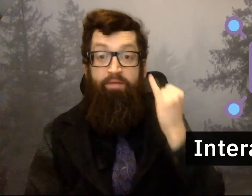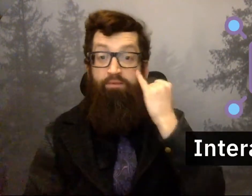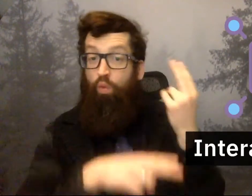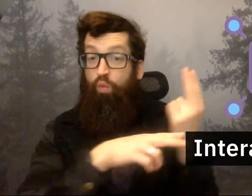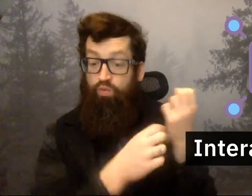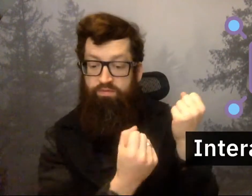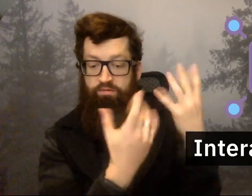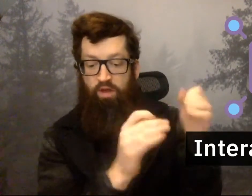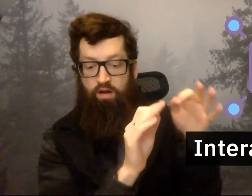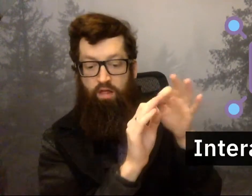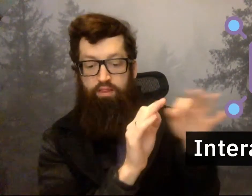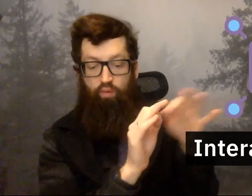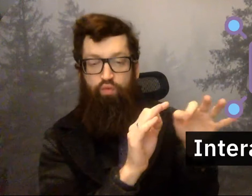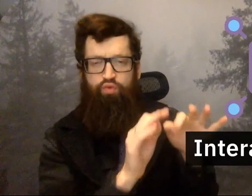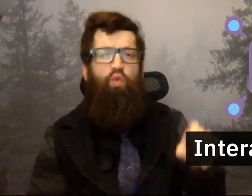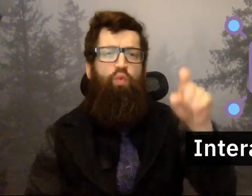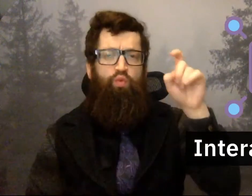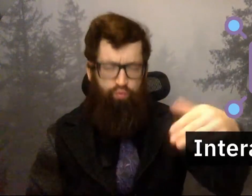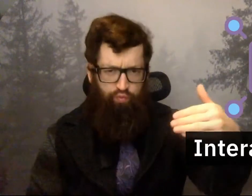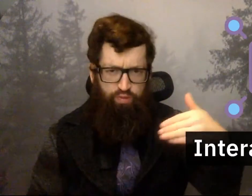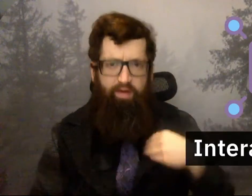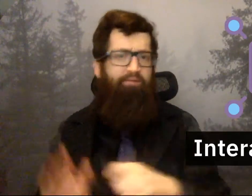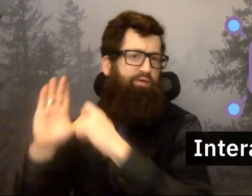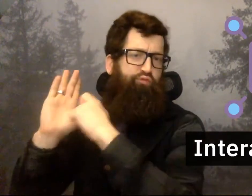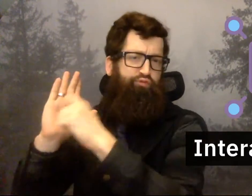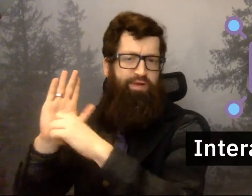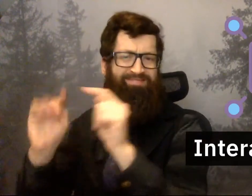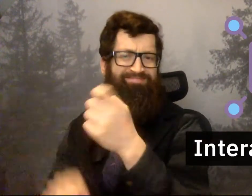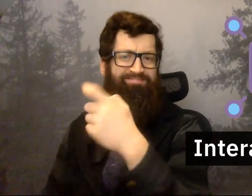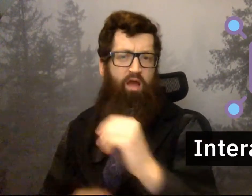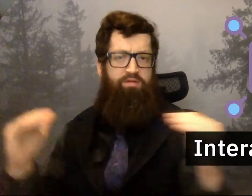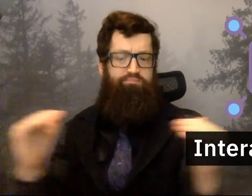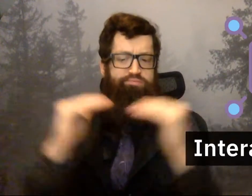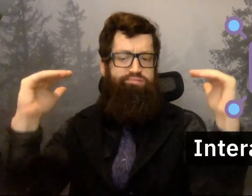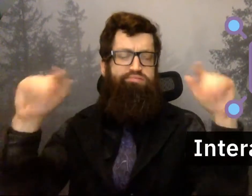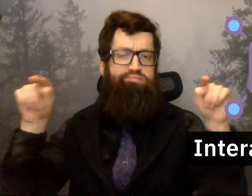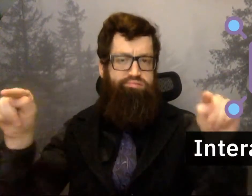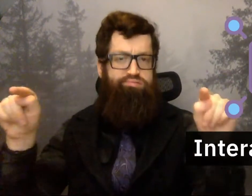Remember that, on the screen, the presentation of signing and text should be equivalent.